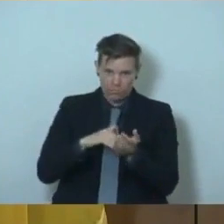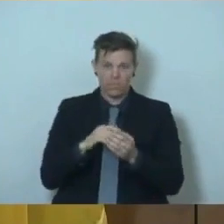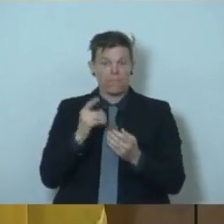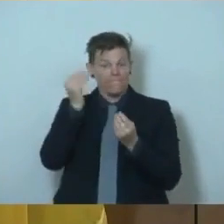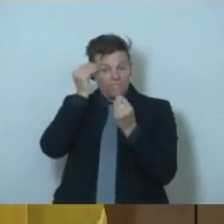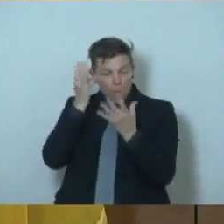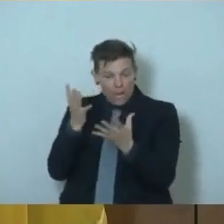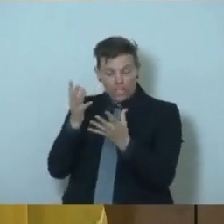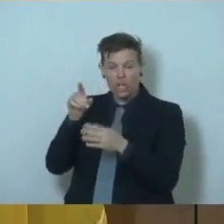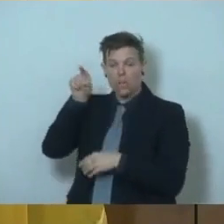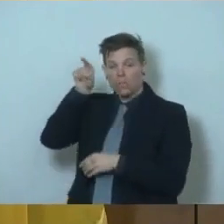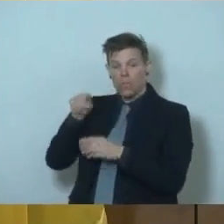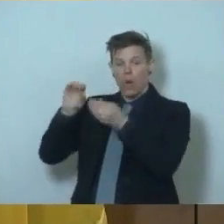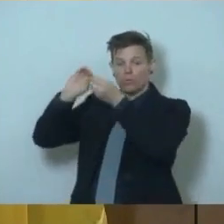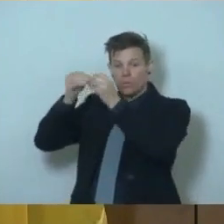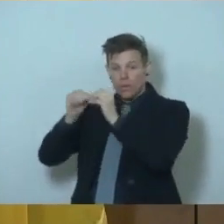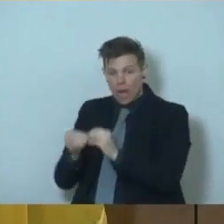BUT LET'S DO IT AGAIN.